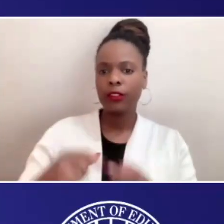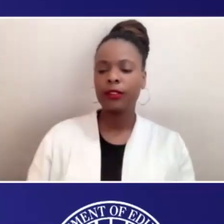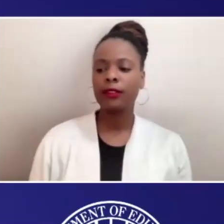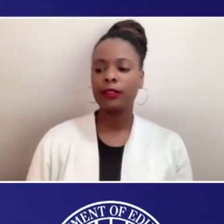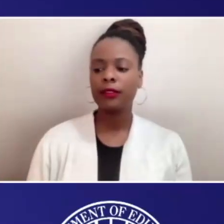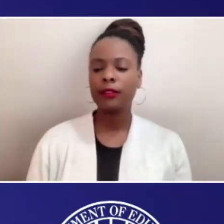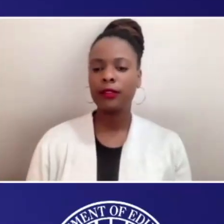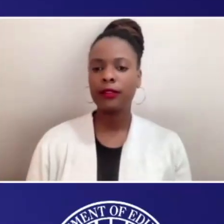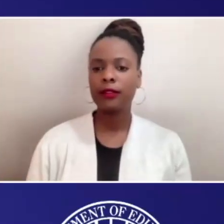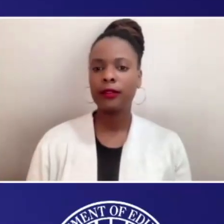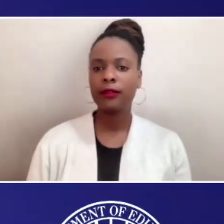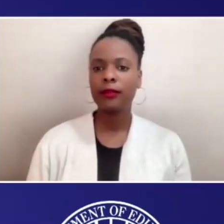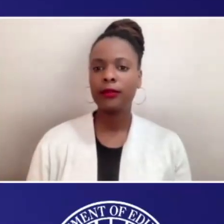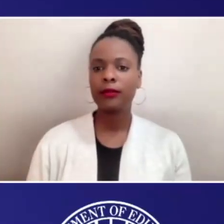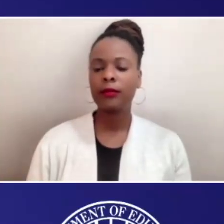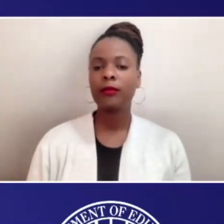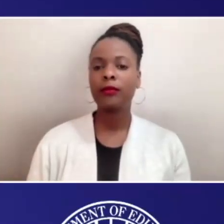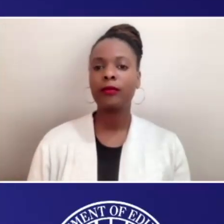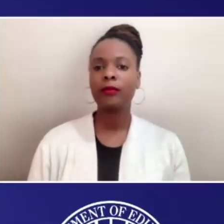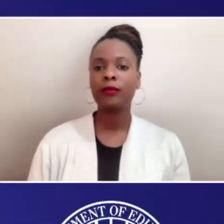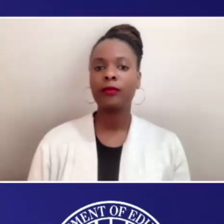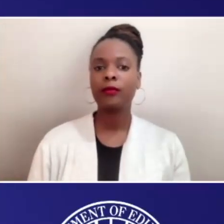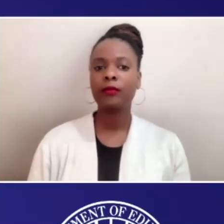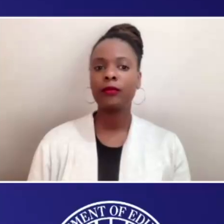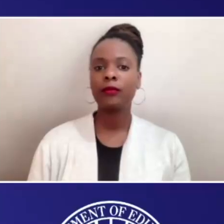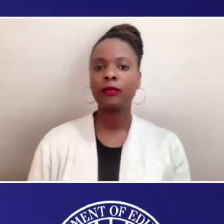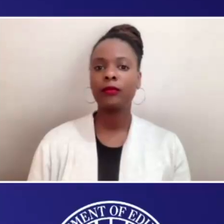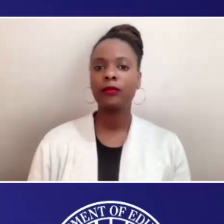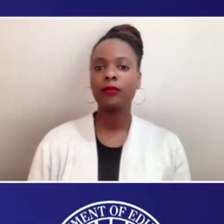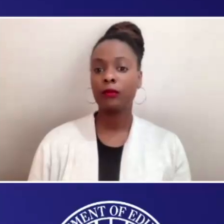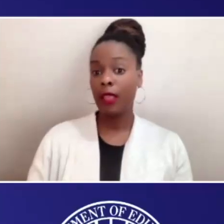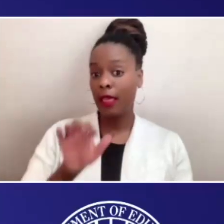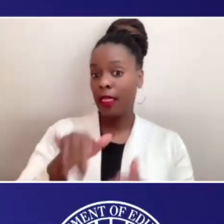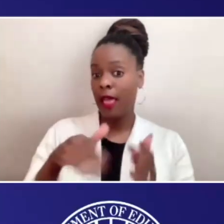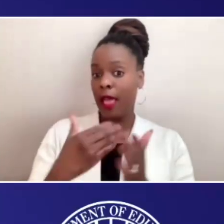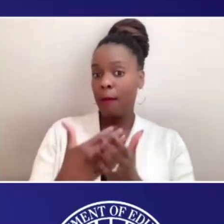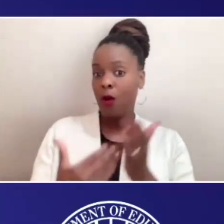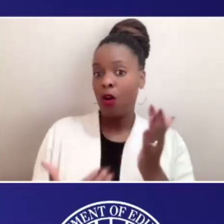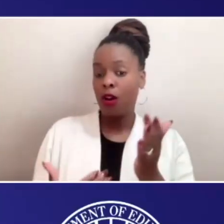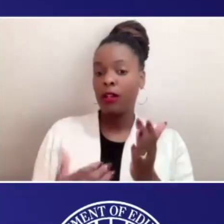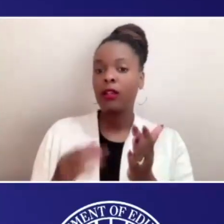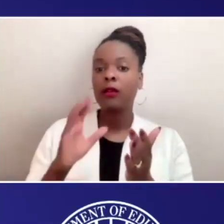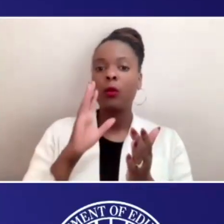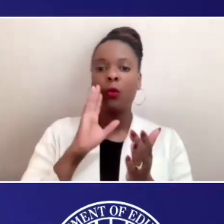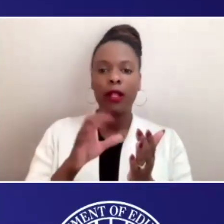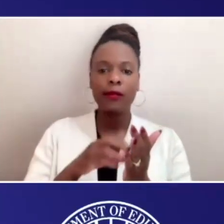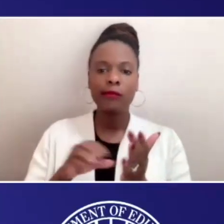And we are going to take that particular piece back for the second session,